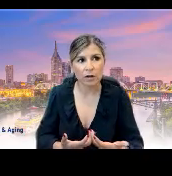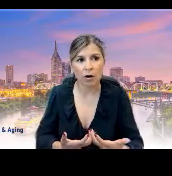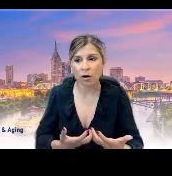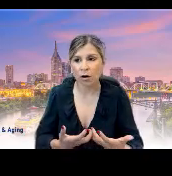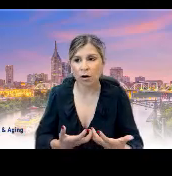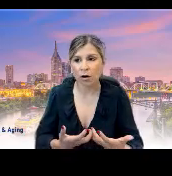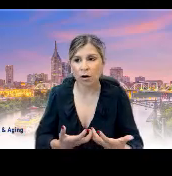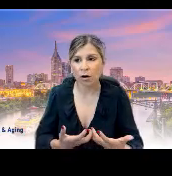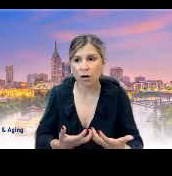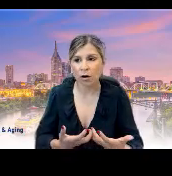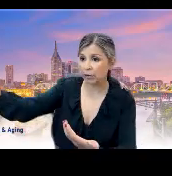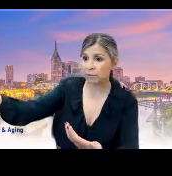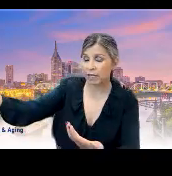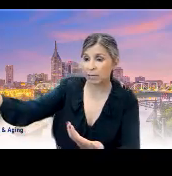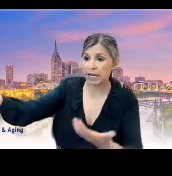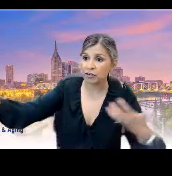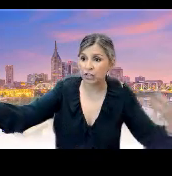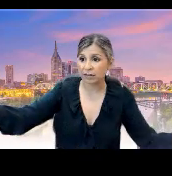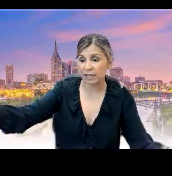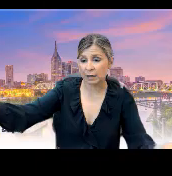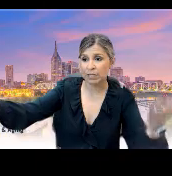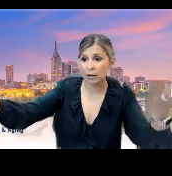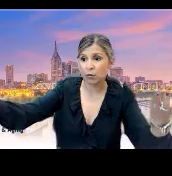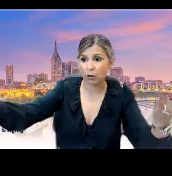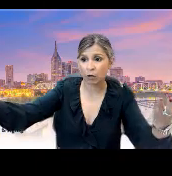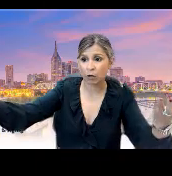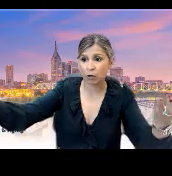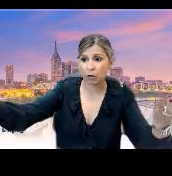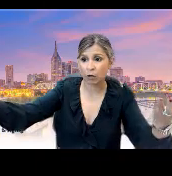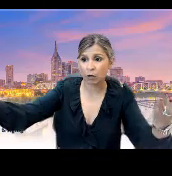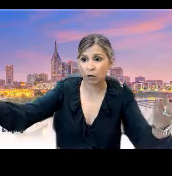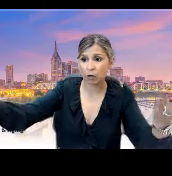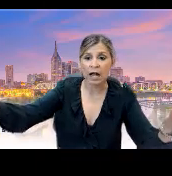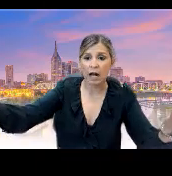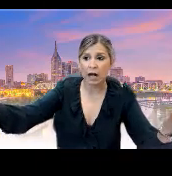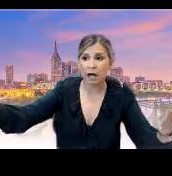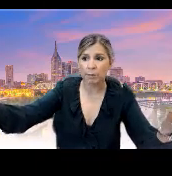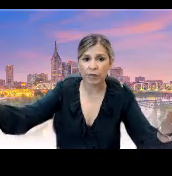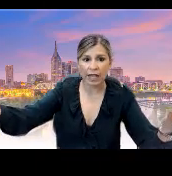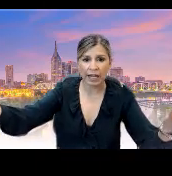our parents may be aging at the same time while we're raising children and,